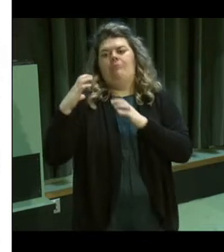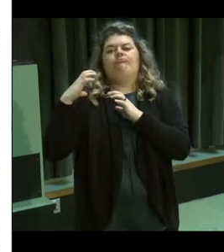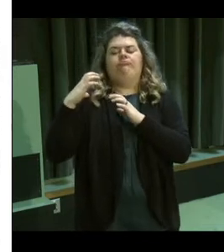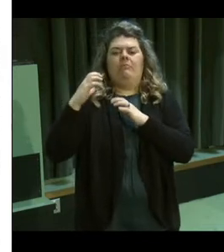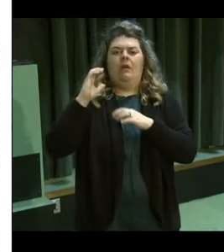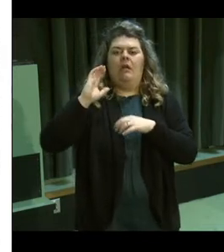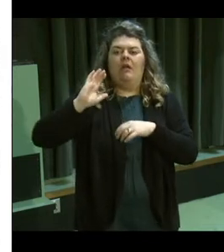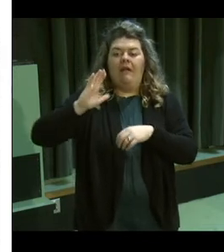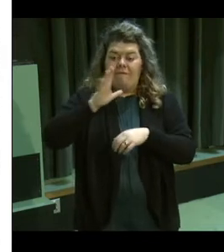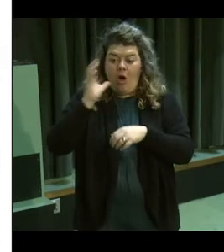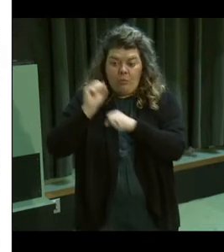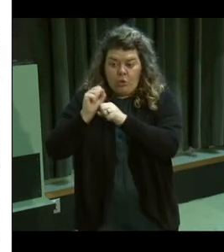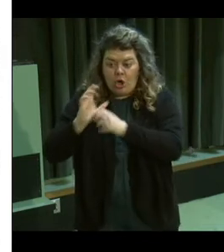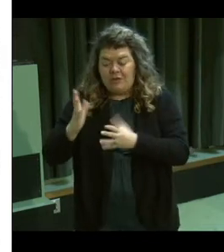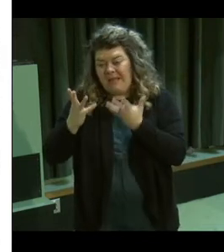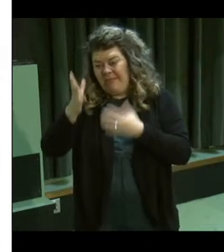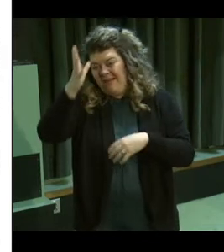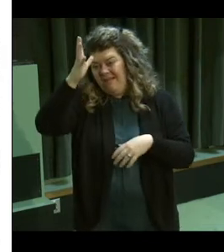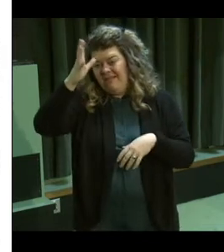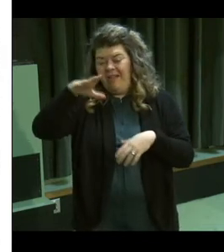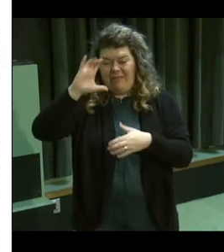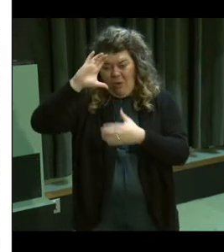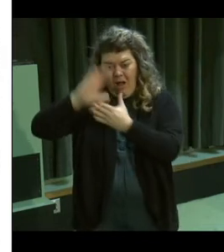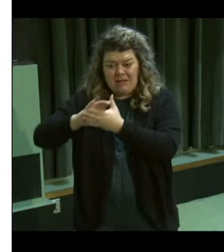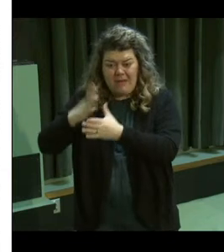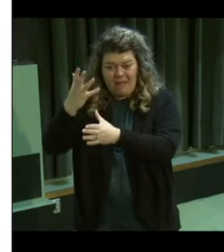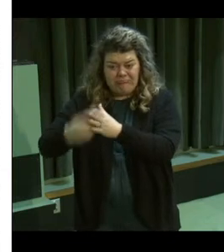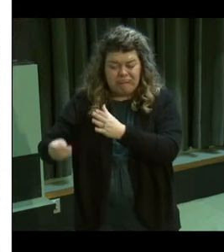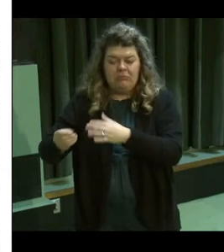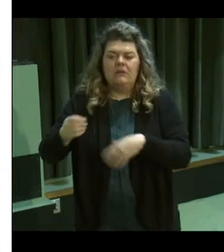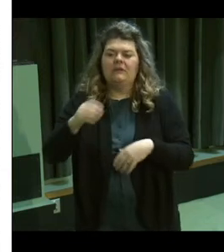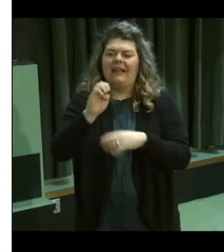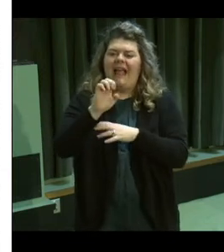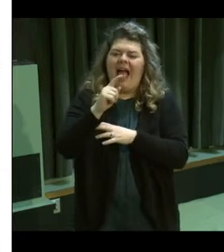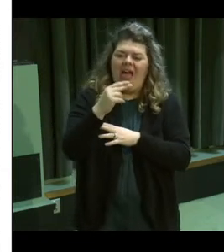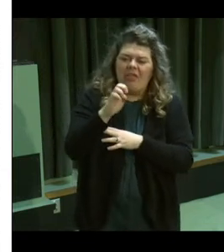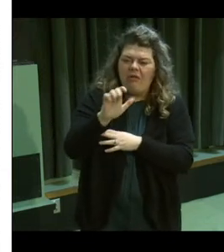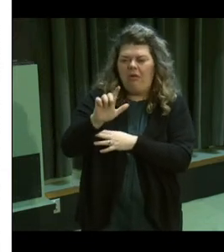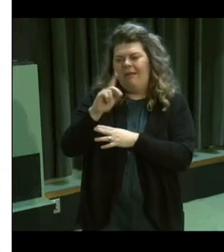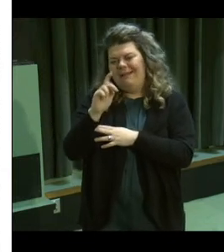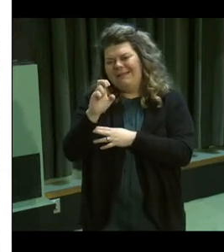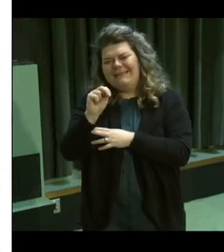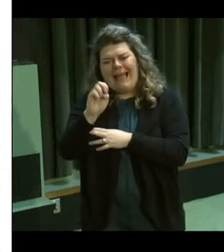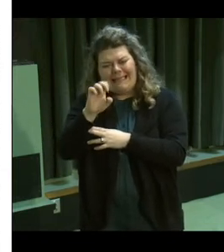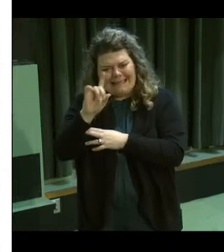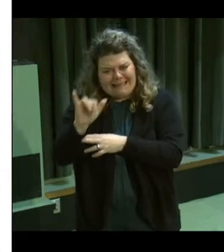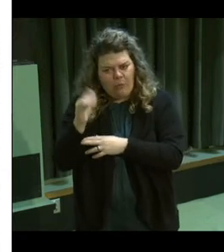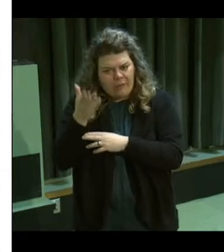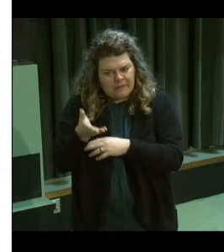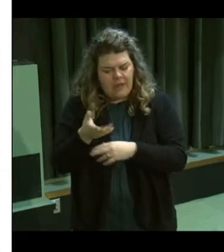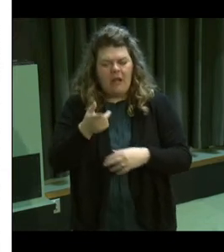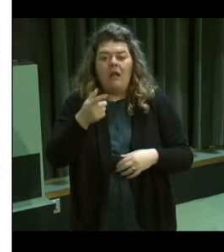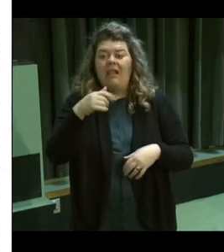know, took up the cause of farmworkers after their husbands were assassinated. So you have